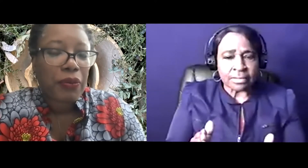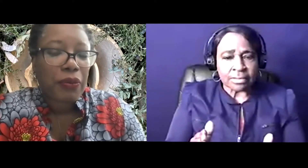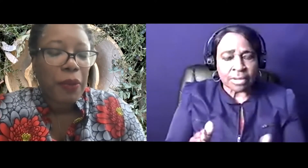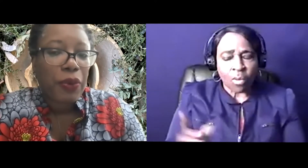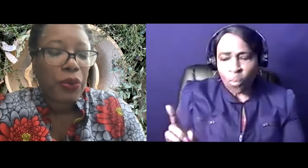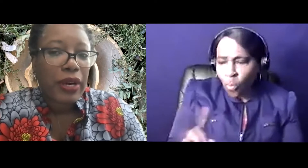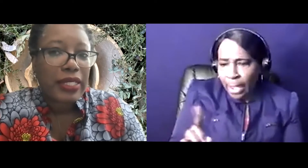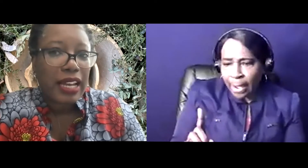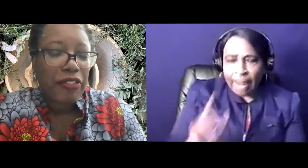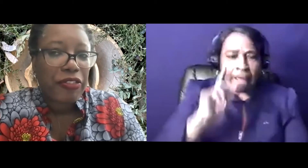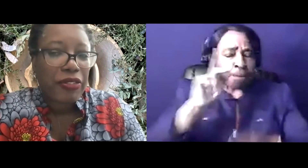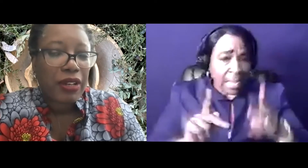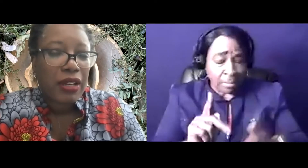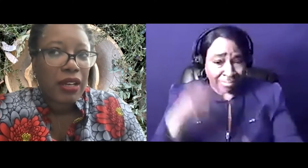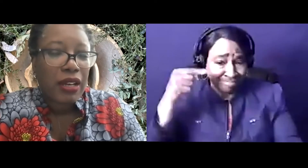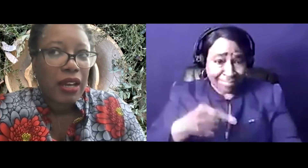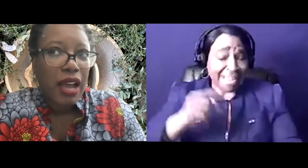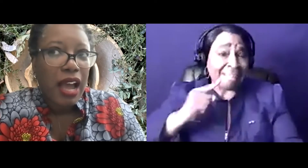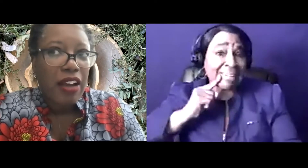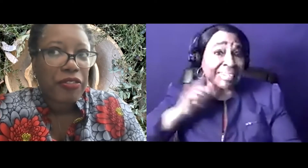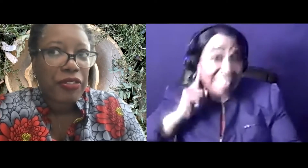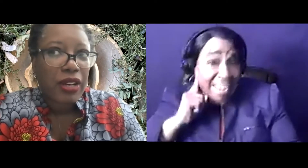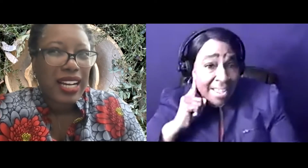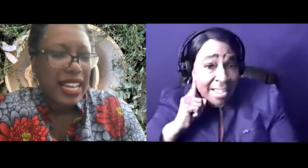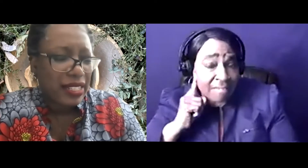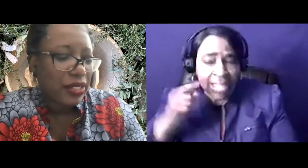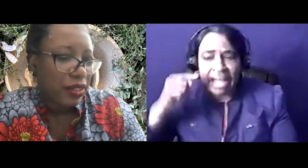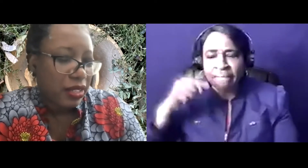people who are deaf have connected to the song?"